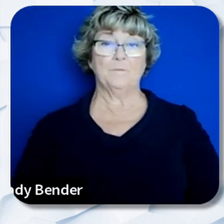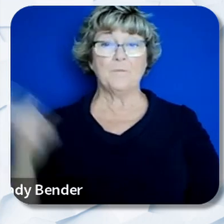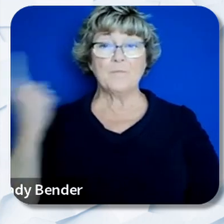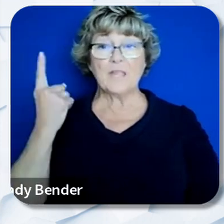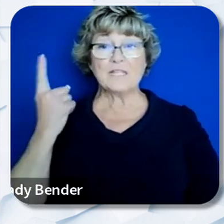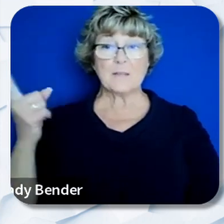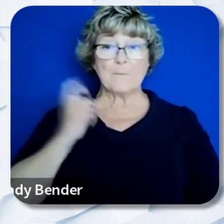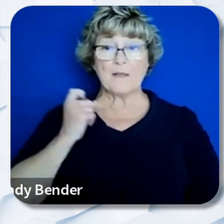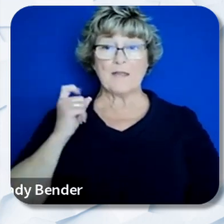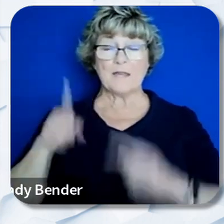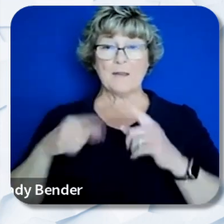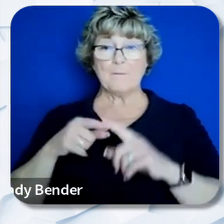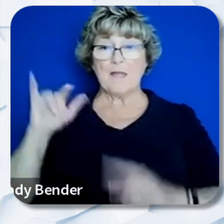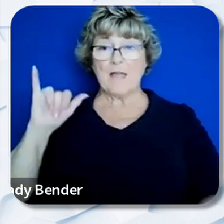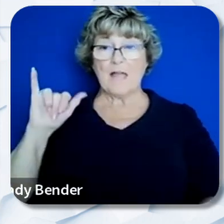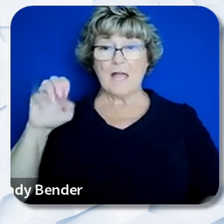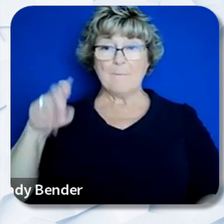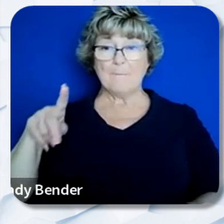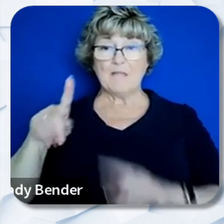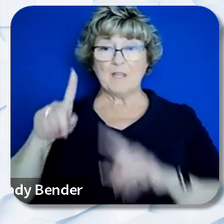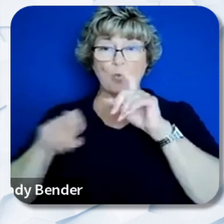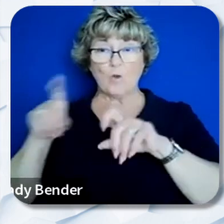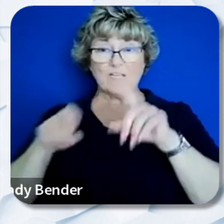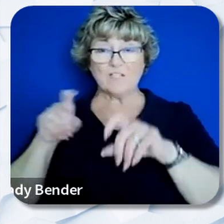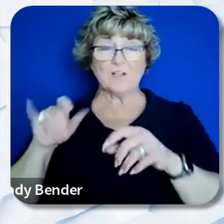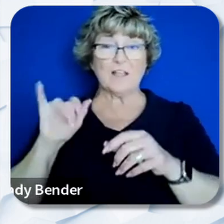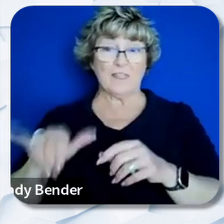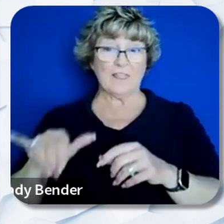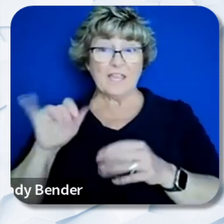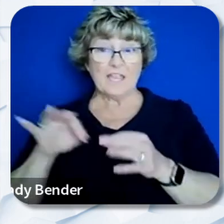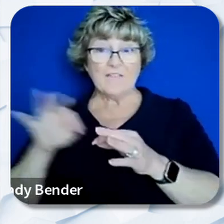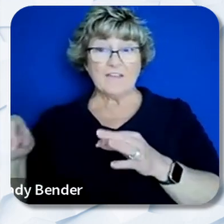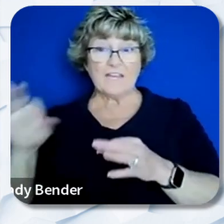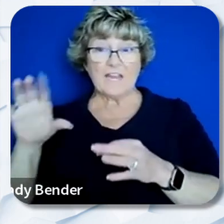about some of the late IEP questions, which is if there's a delay code when an IEP is